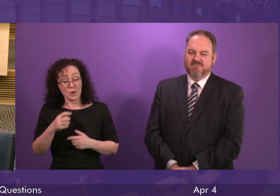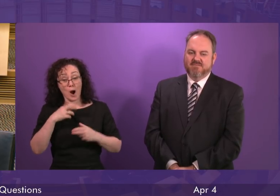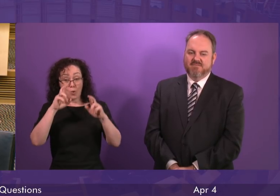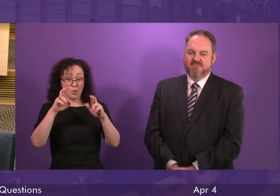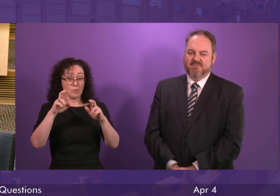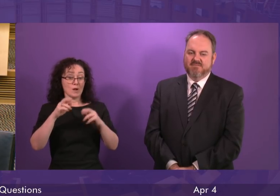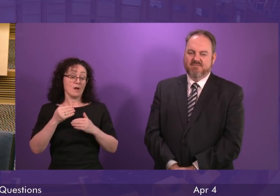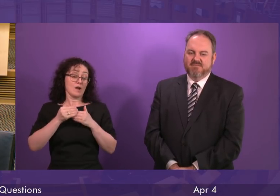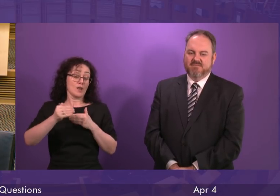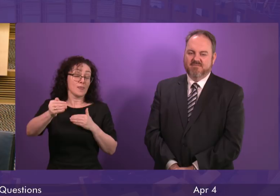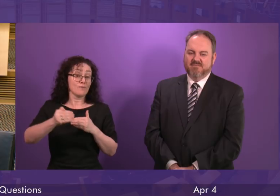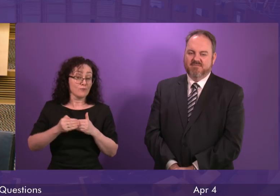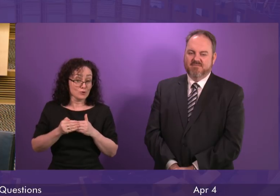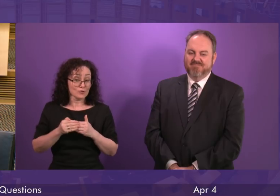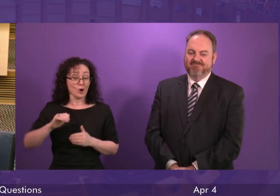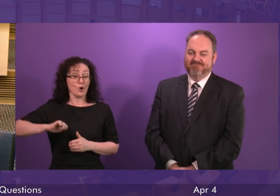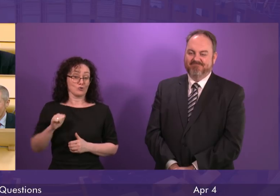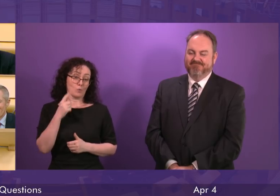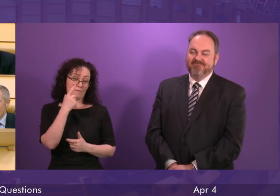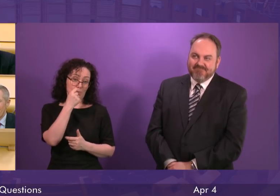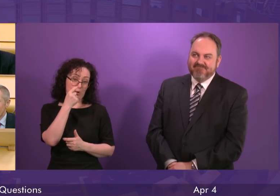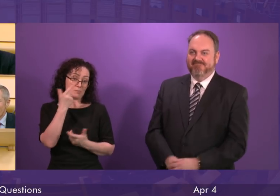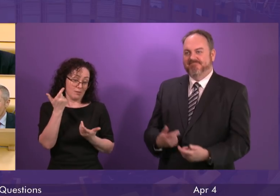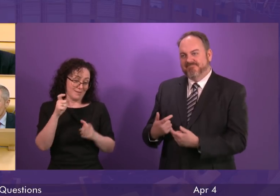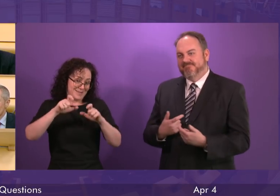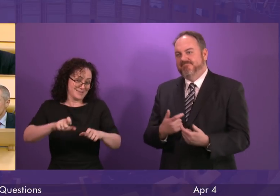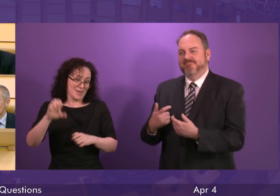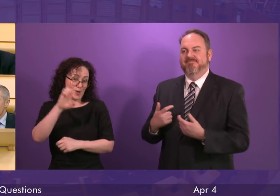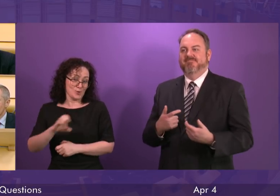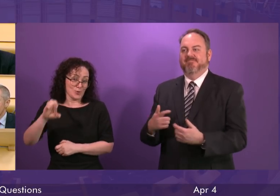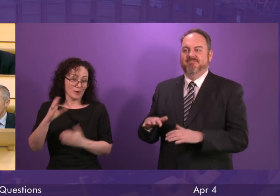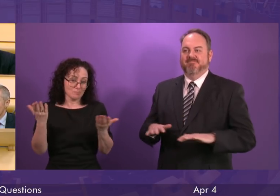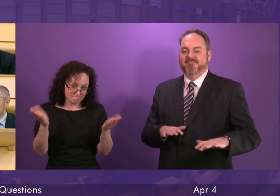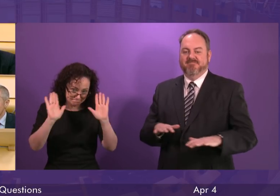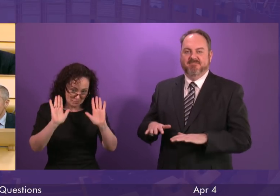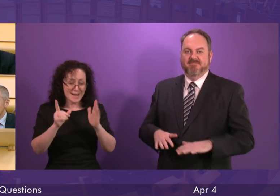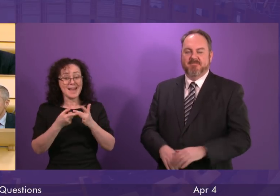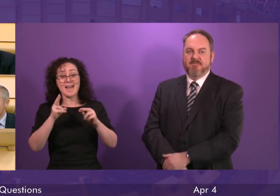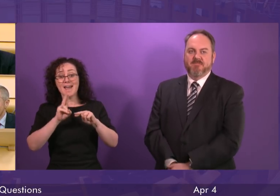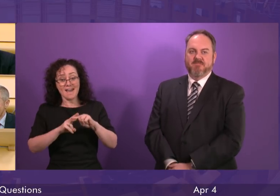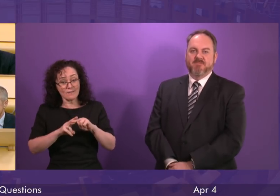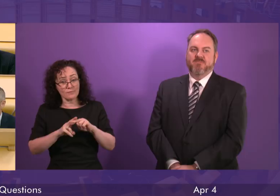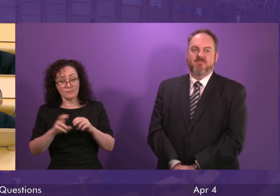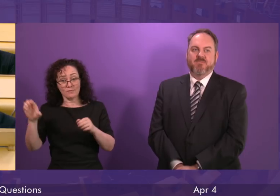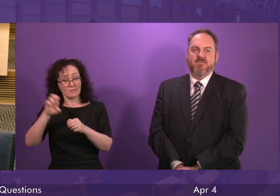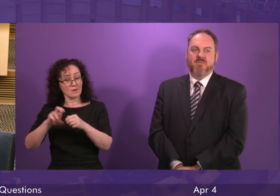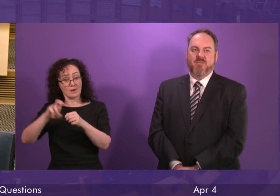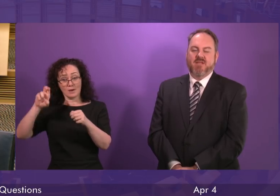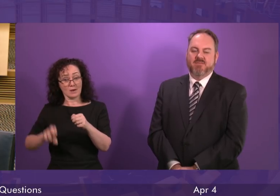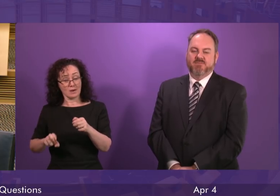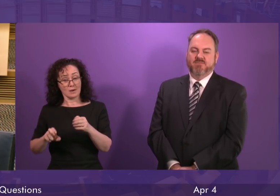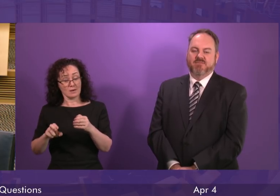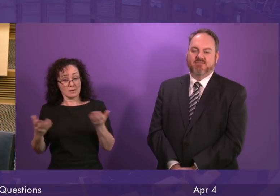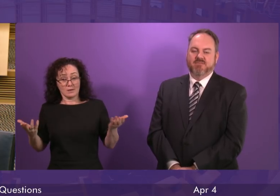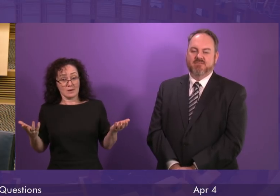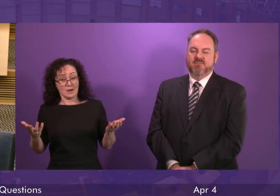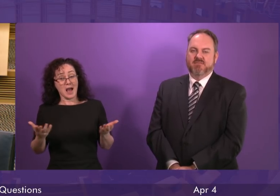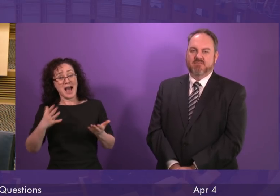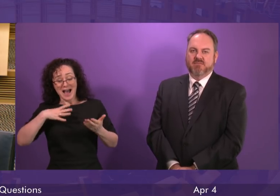as I continue to hope to charm Willie Rennie into agreeing to do—I will want to protect